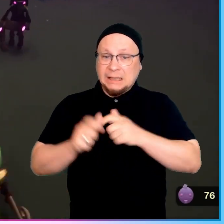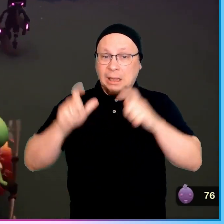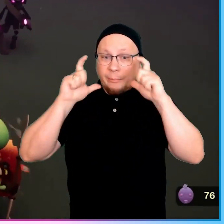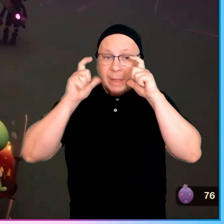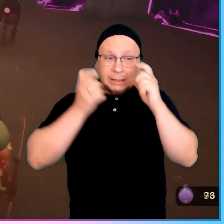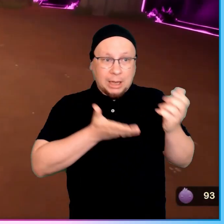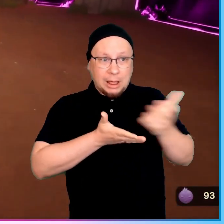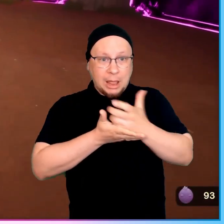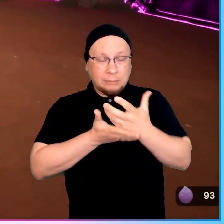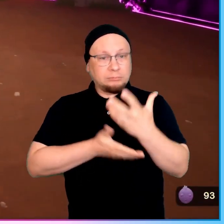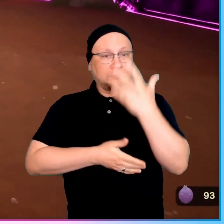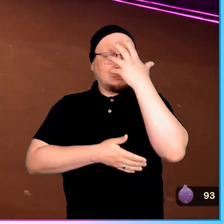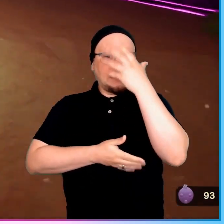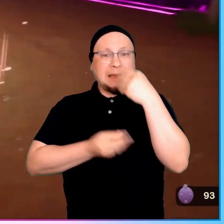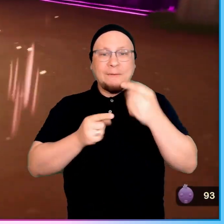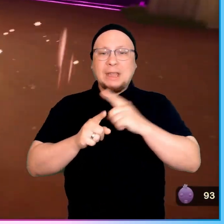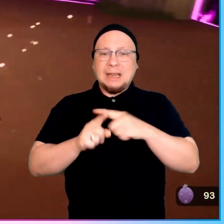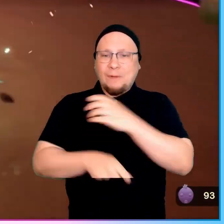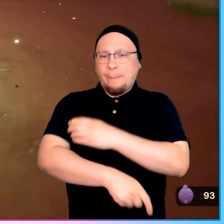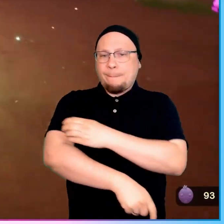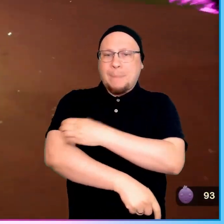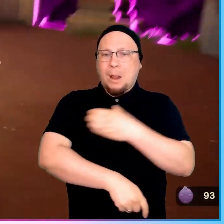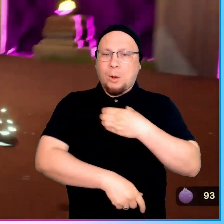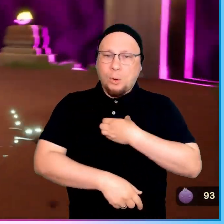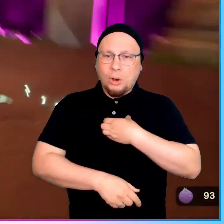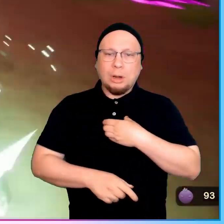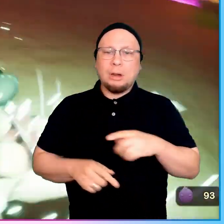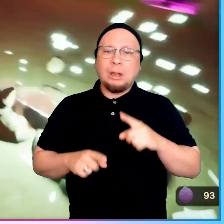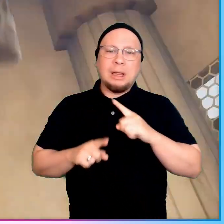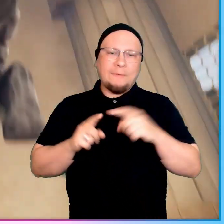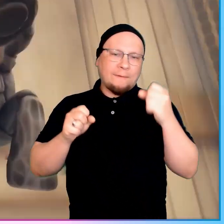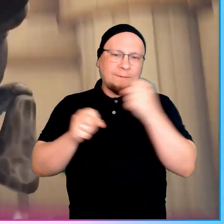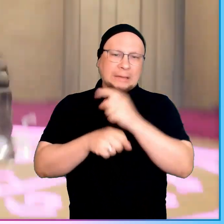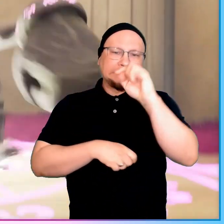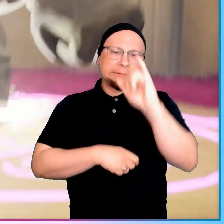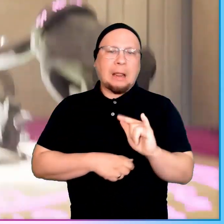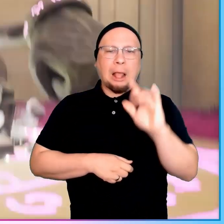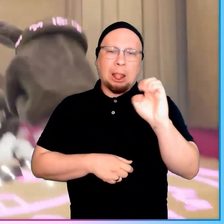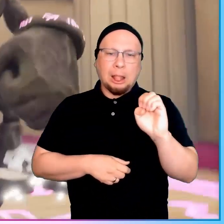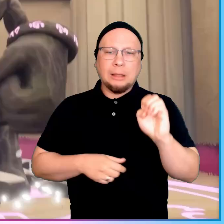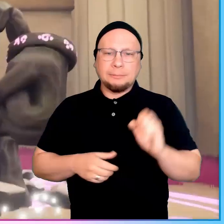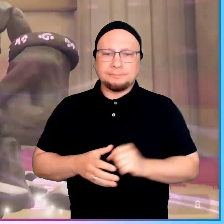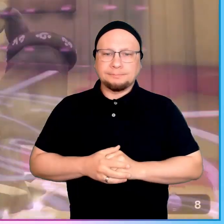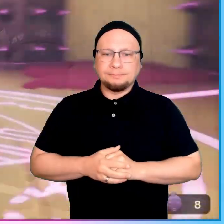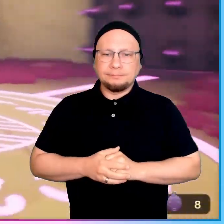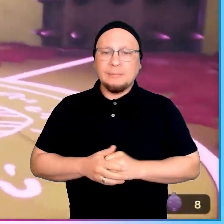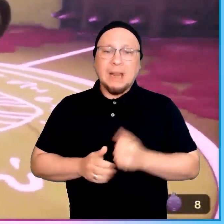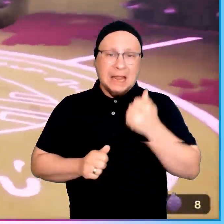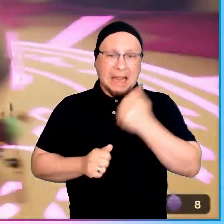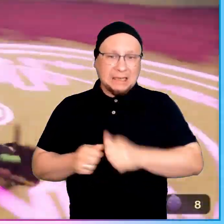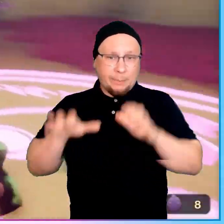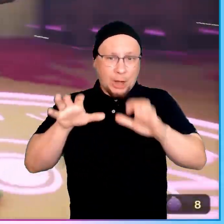players to adapt their fighting styles, and overcome challenges. And with distinct sounds for every enemy, players can rely